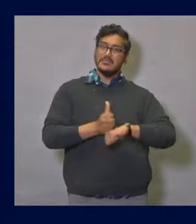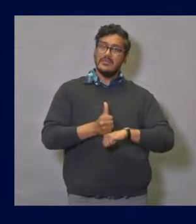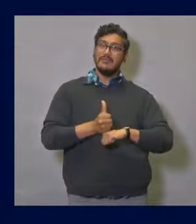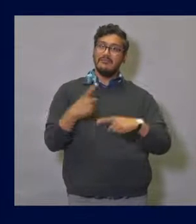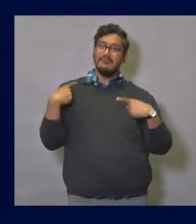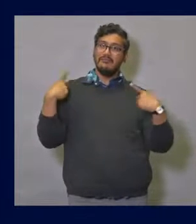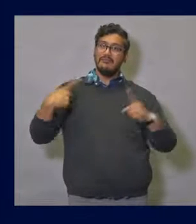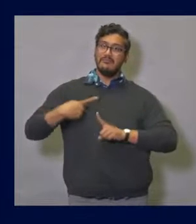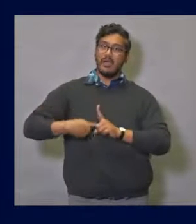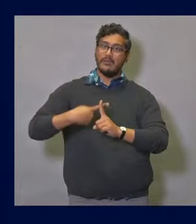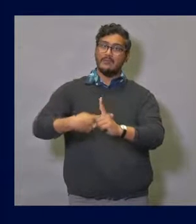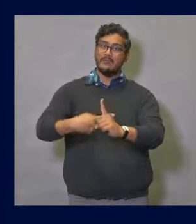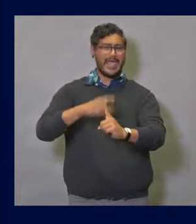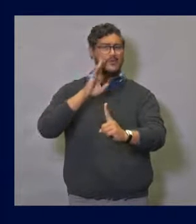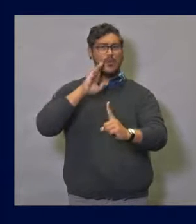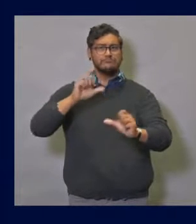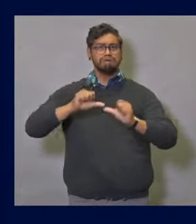EL CONDADO DE LOS ÁNGELES SEA